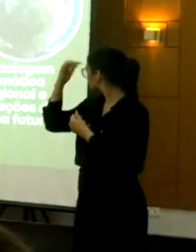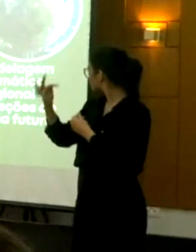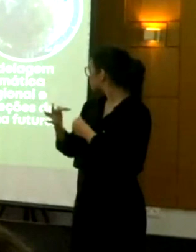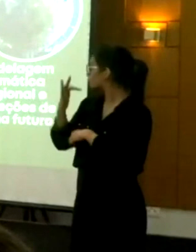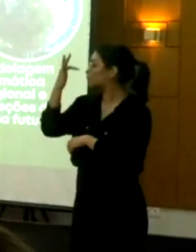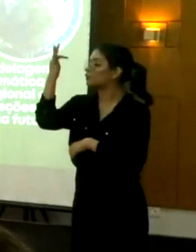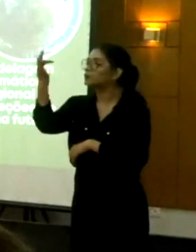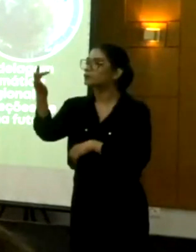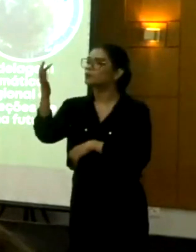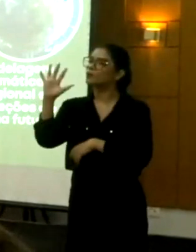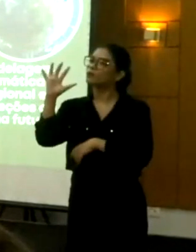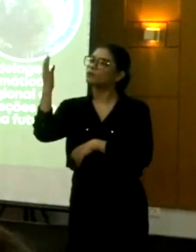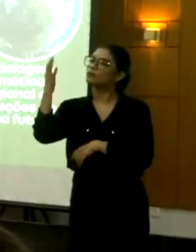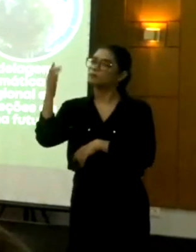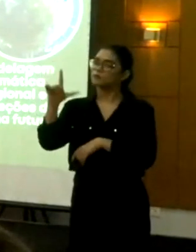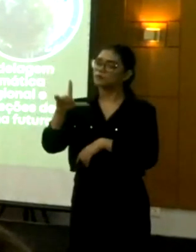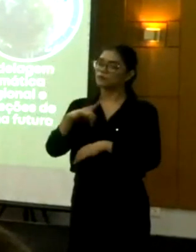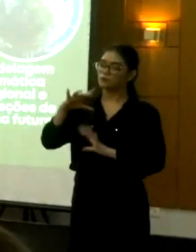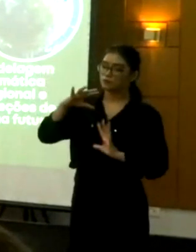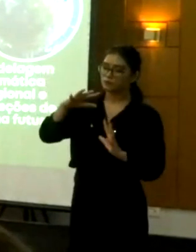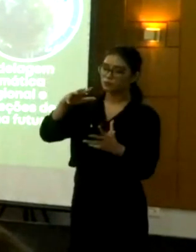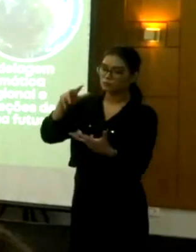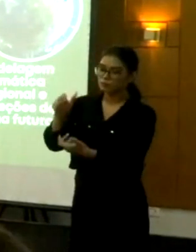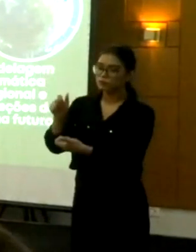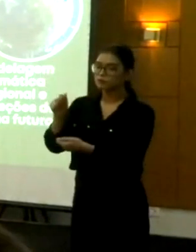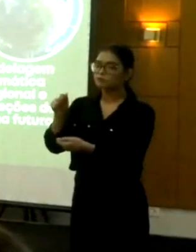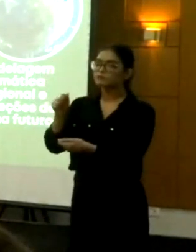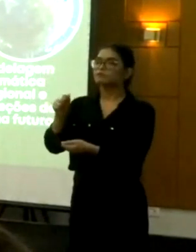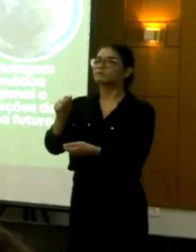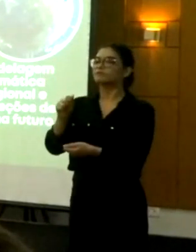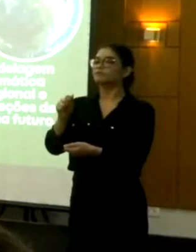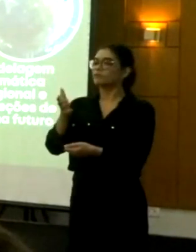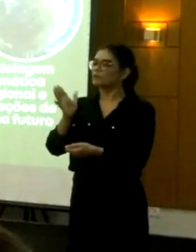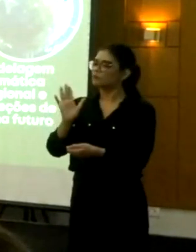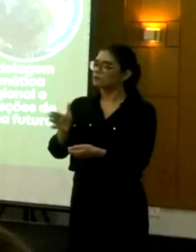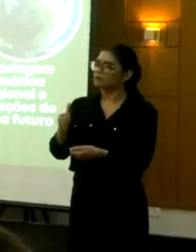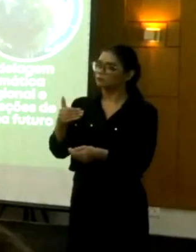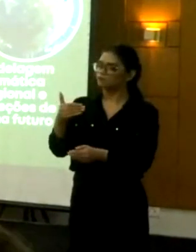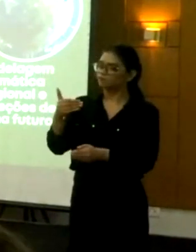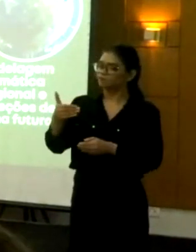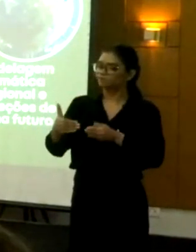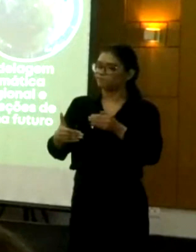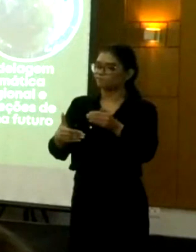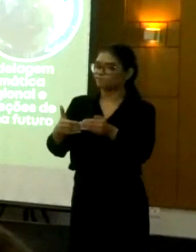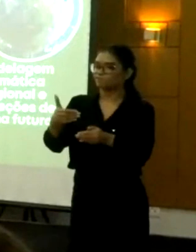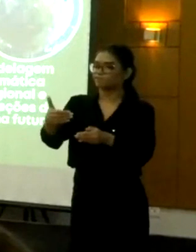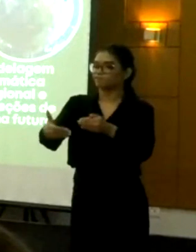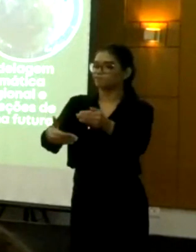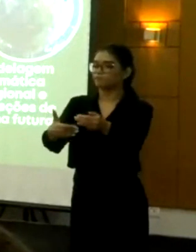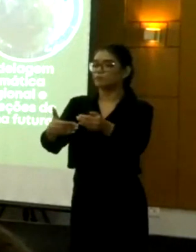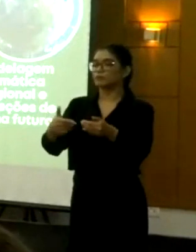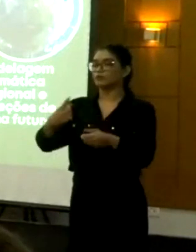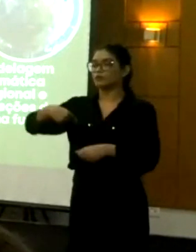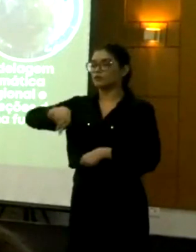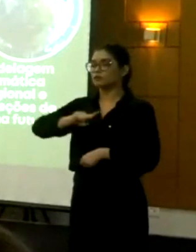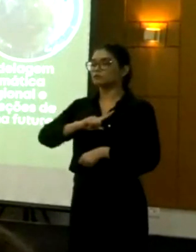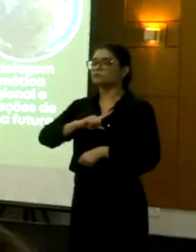that is moving OR is already in the Anthropocene era OR is human activity human action